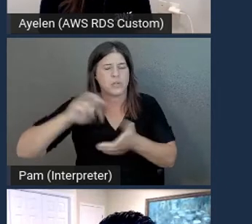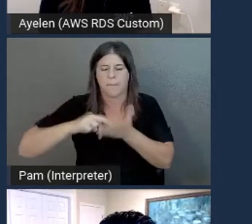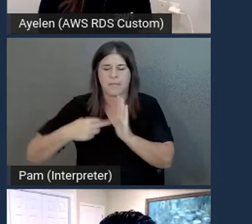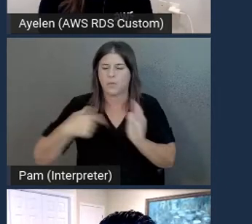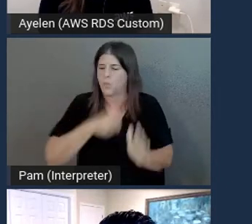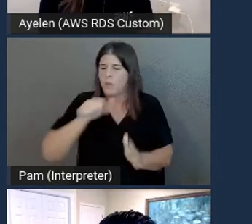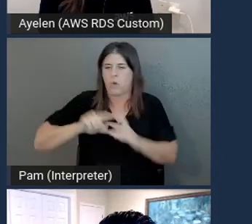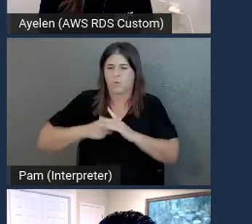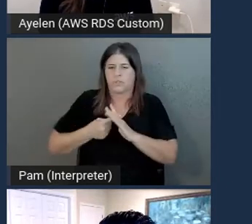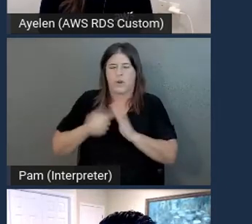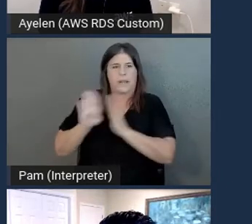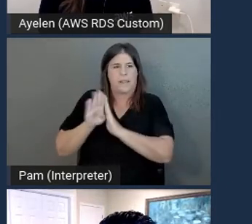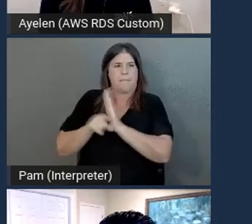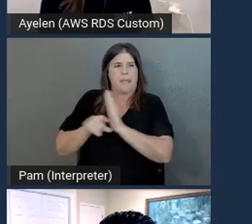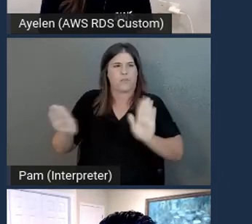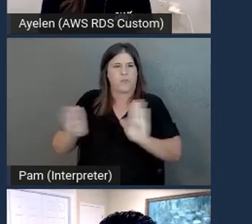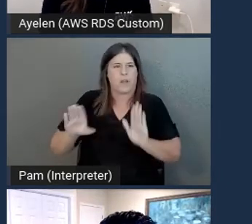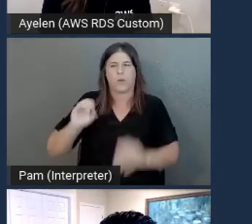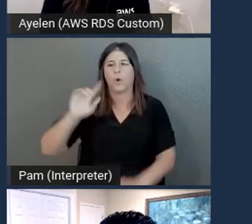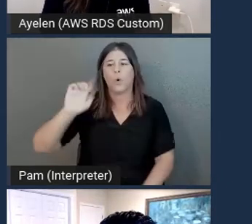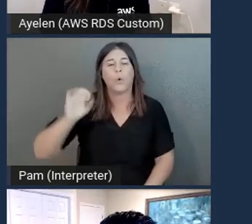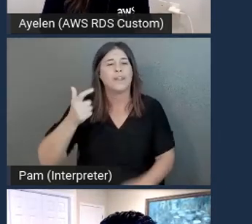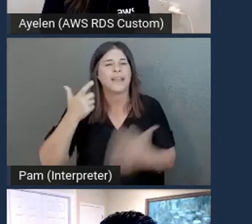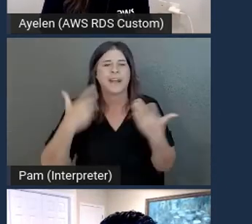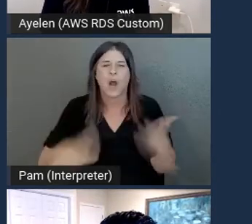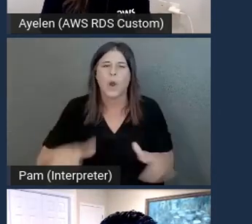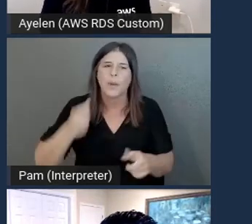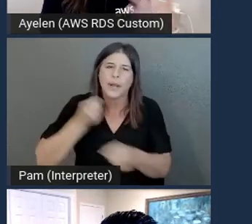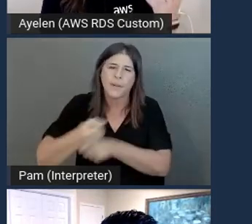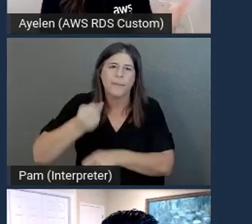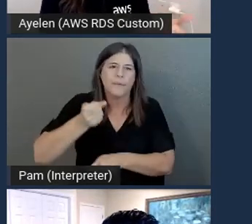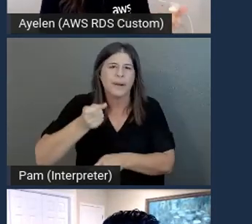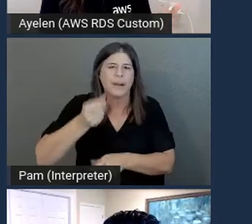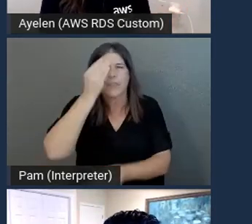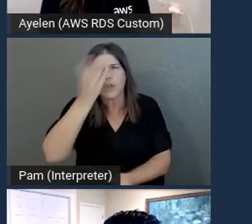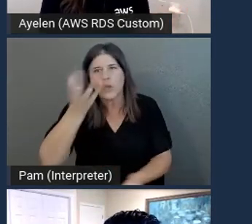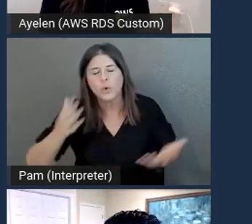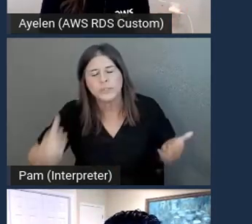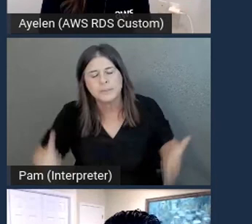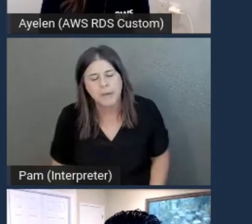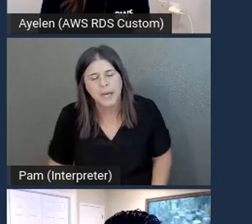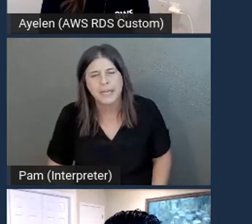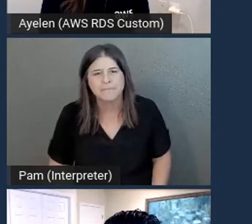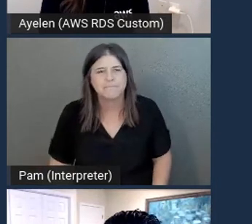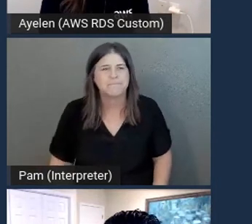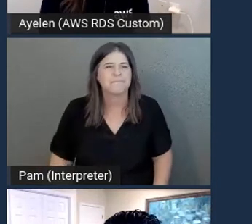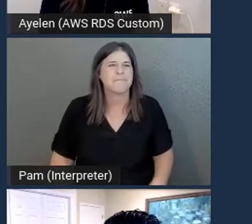And Oleg already spoiled the news, but as he was showing,